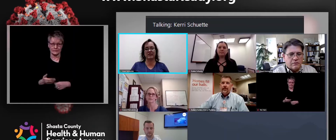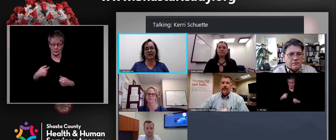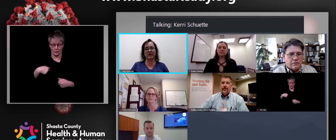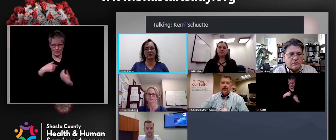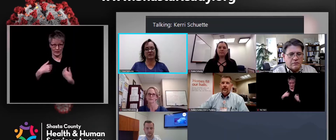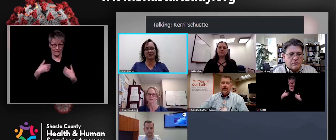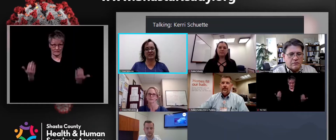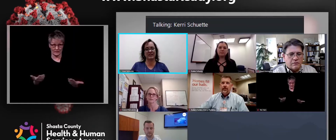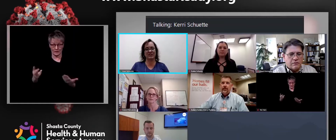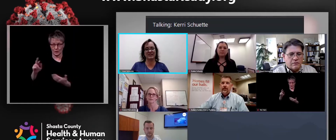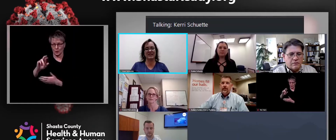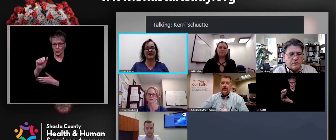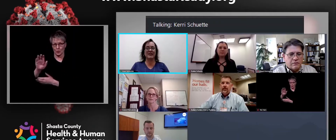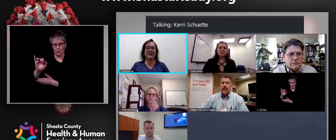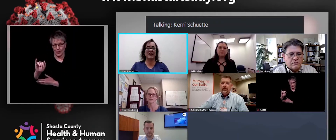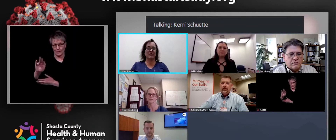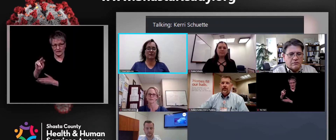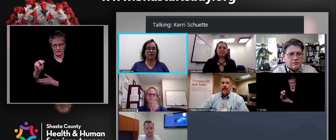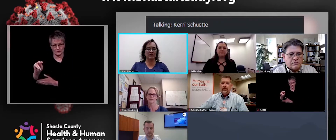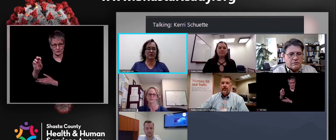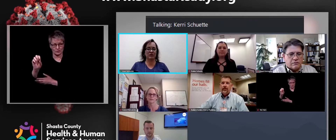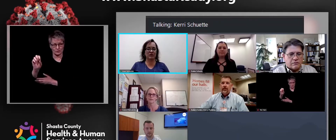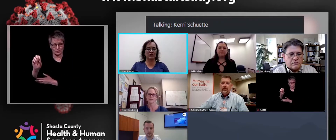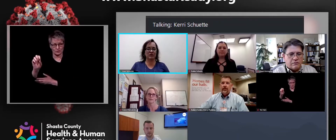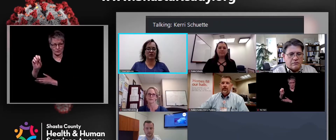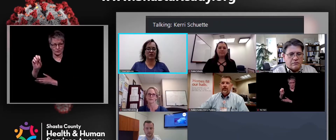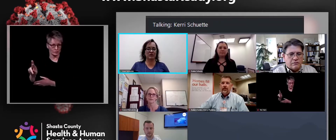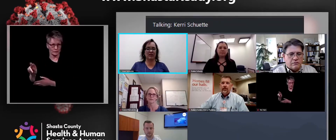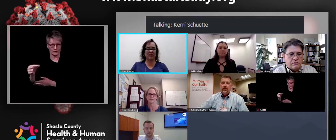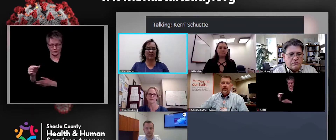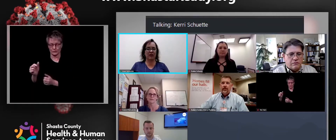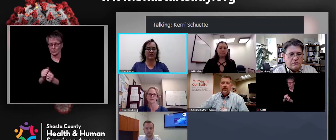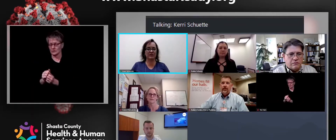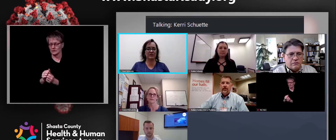Shasta County Health and Human Services Agency. Karen Ramstrom is the Shasta County Health